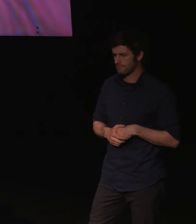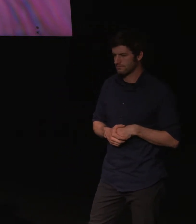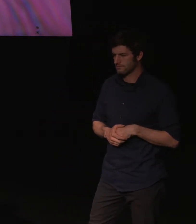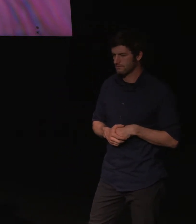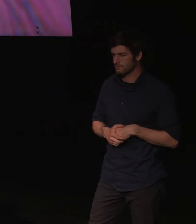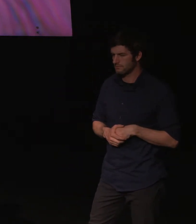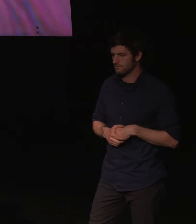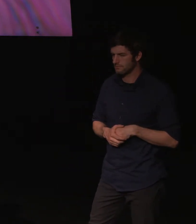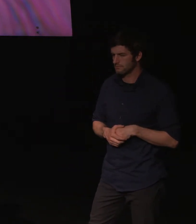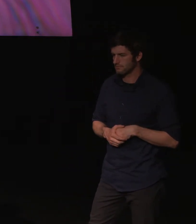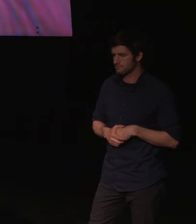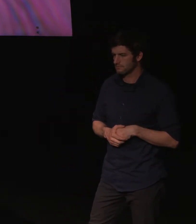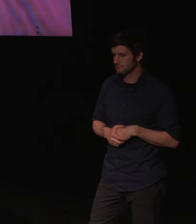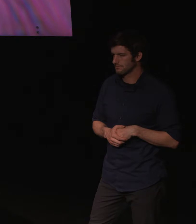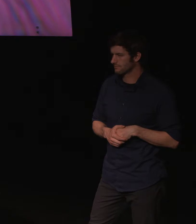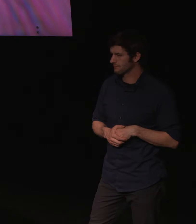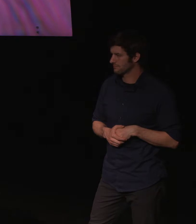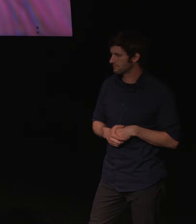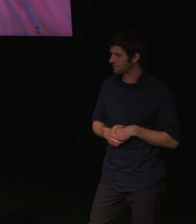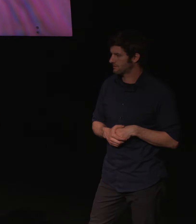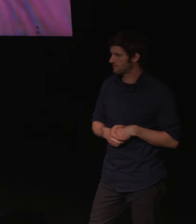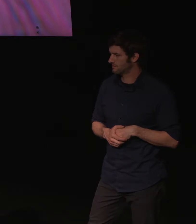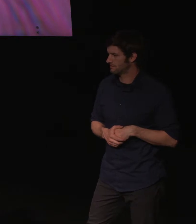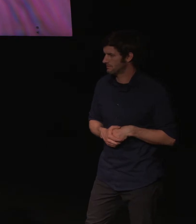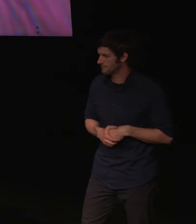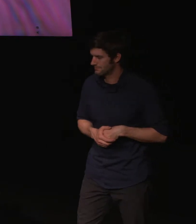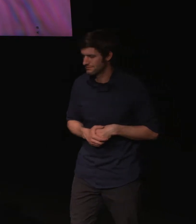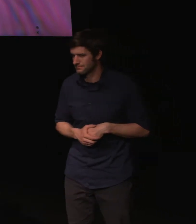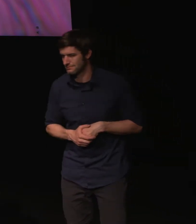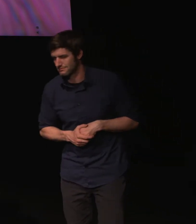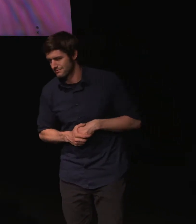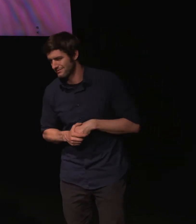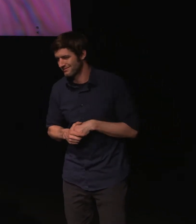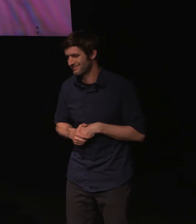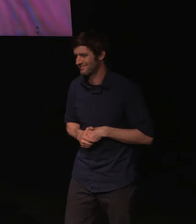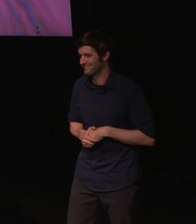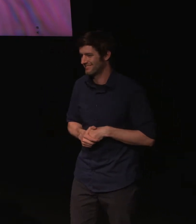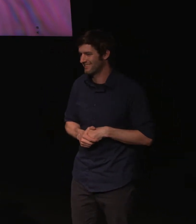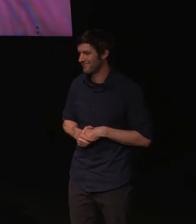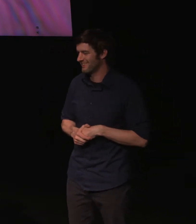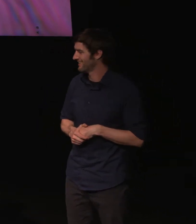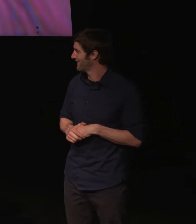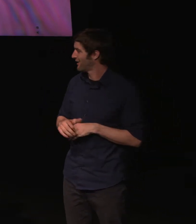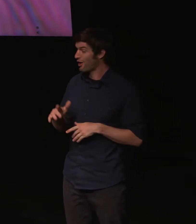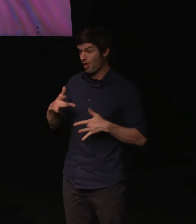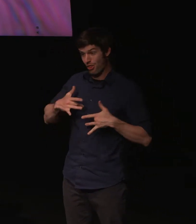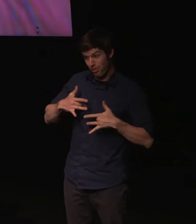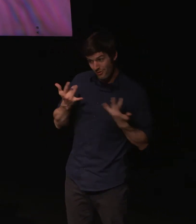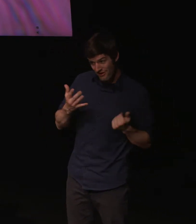and I'm gonna bore you all a little bit. Authorial intent is one of the conversations